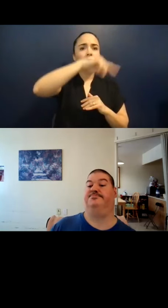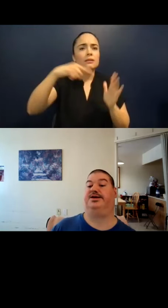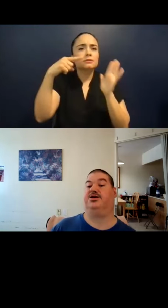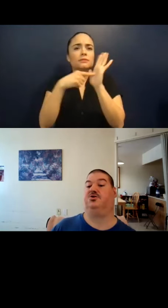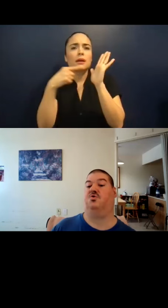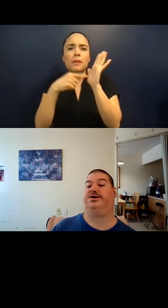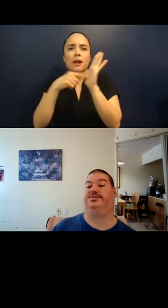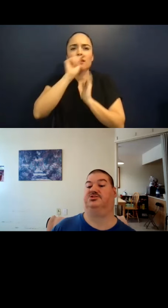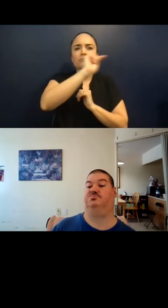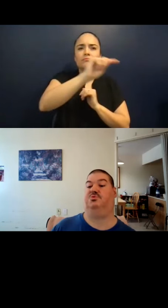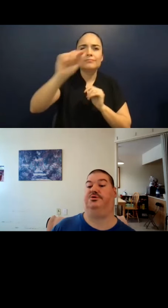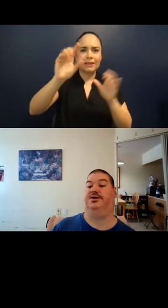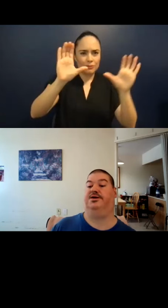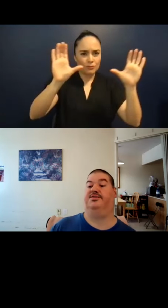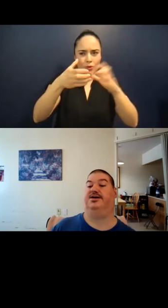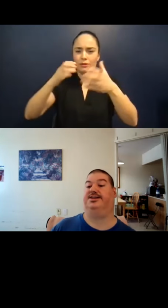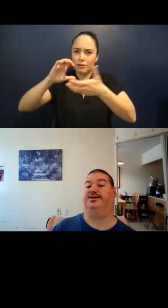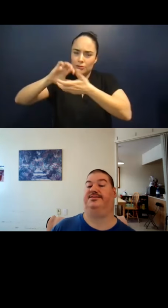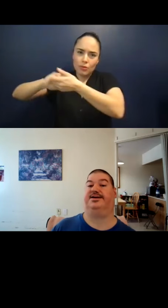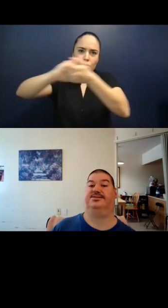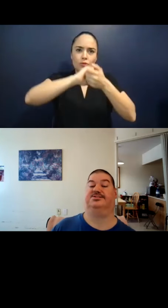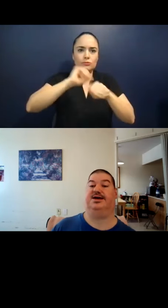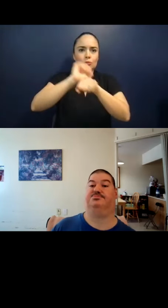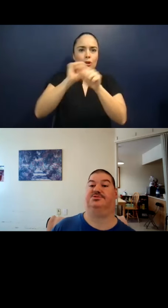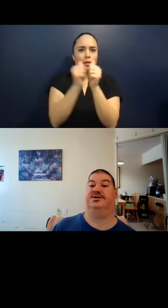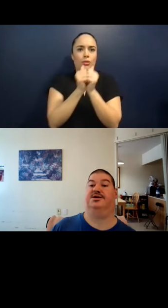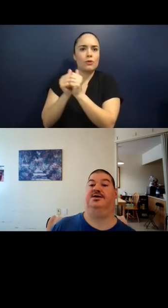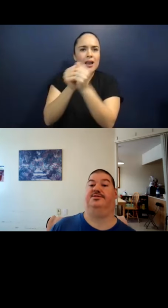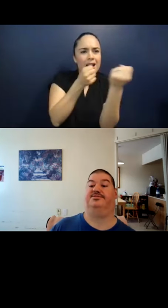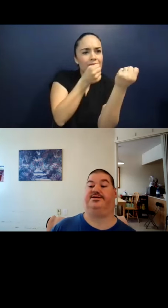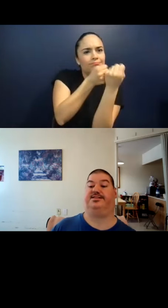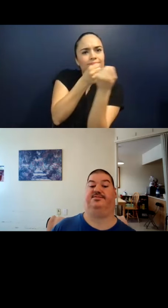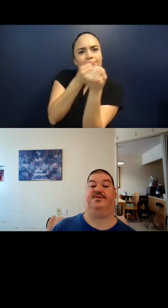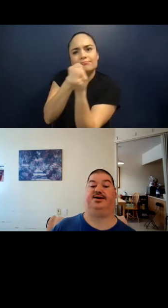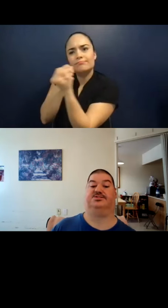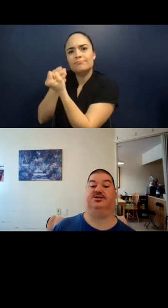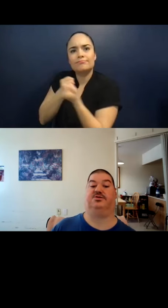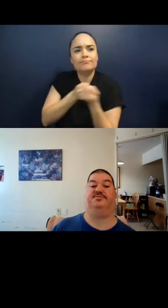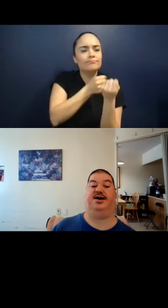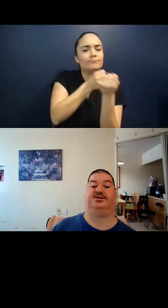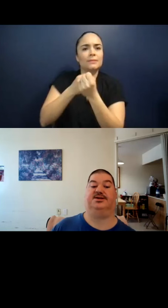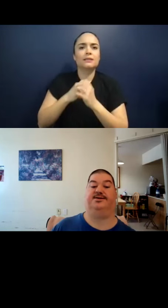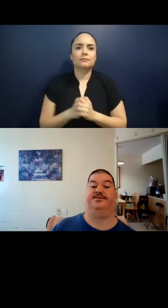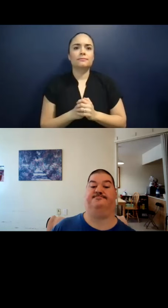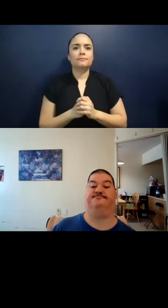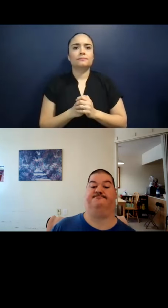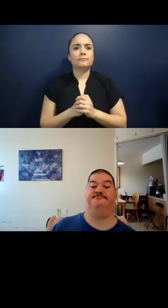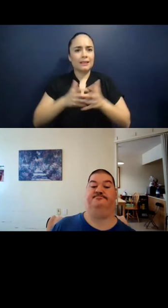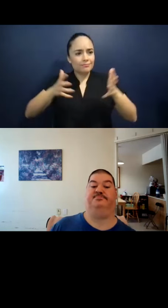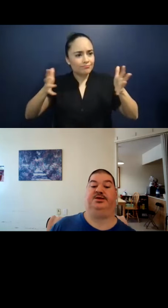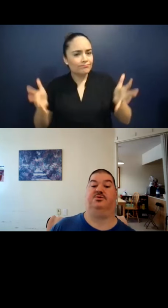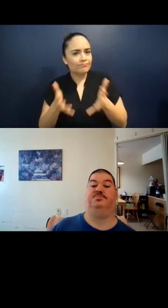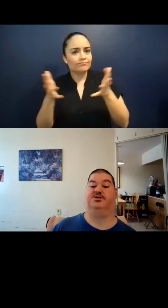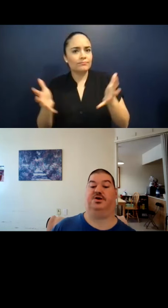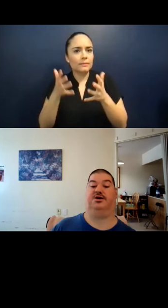specific information to engage community ambassadors. So people have questions from their disability organization